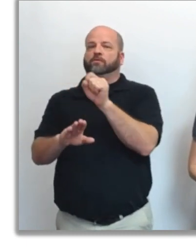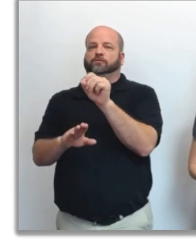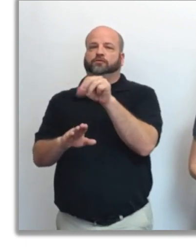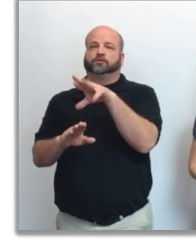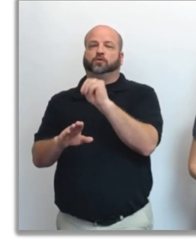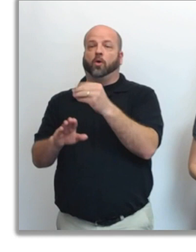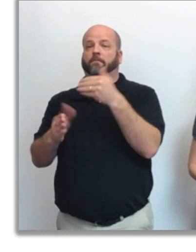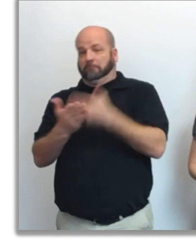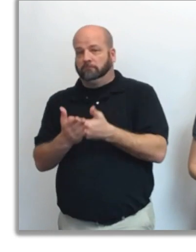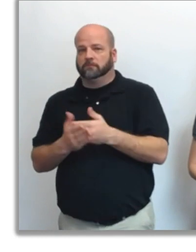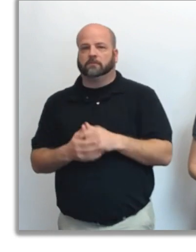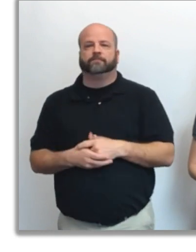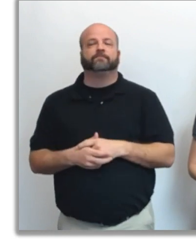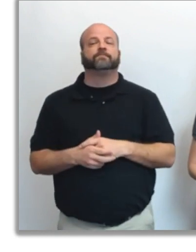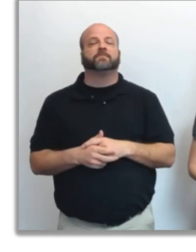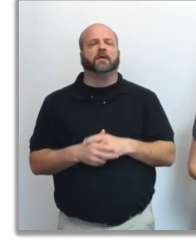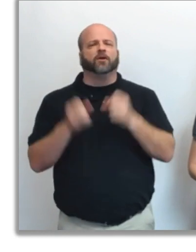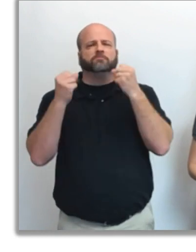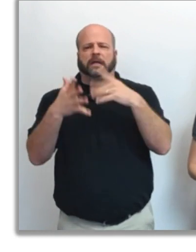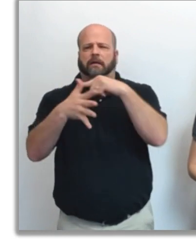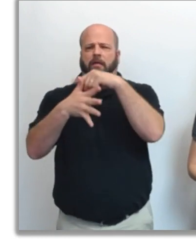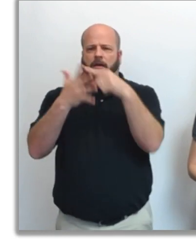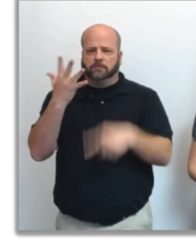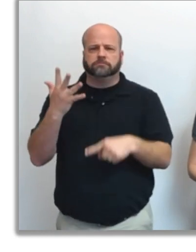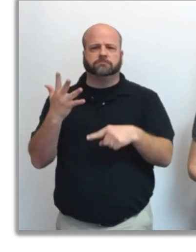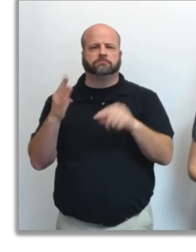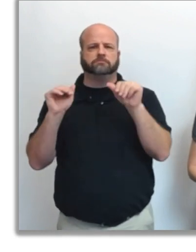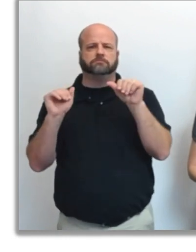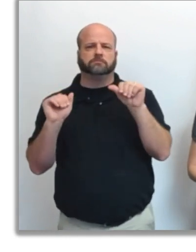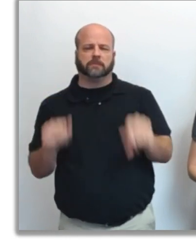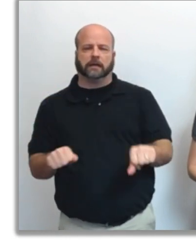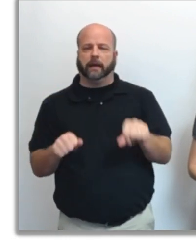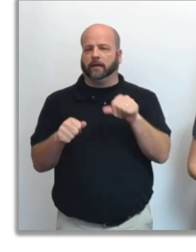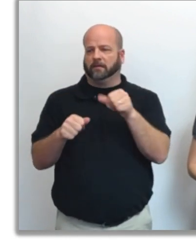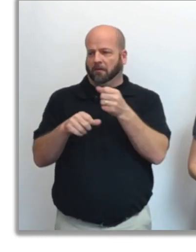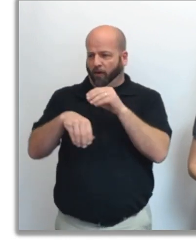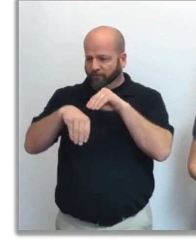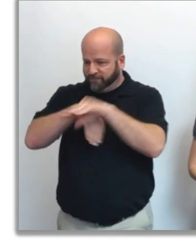There are many factors that play into how high storm surge can get and how far it can